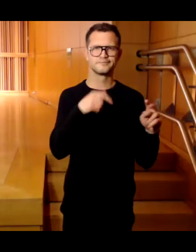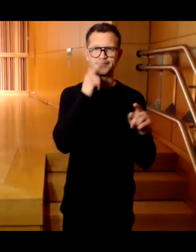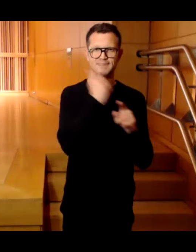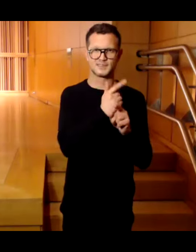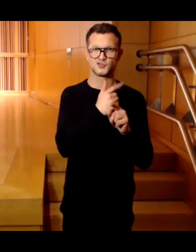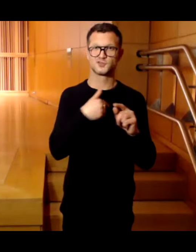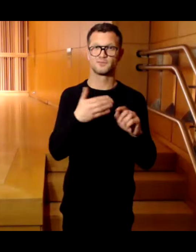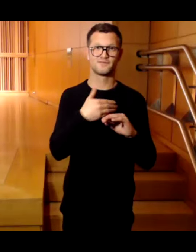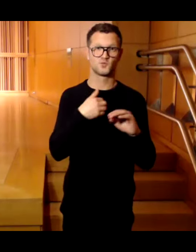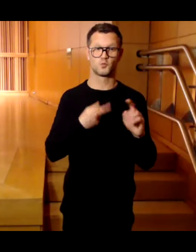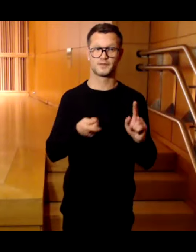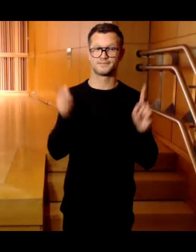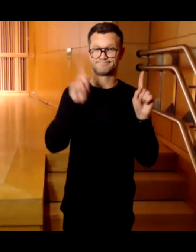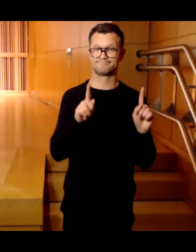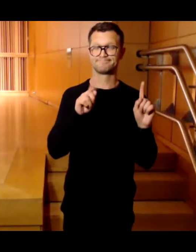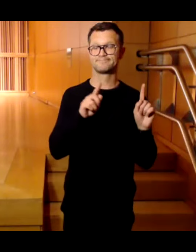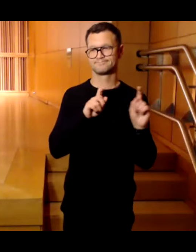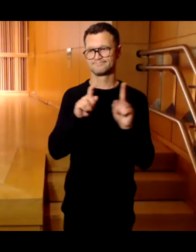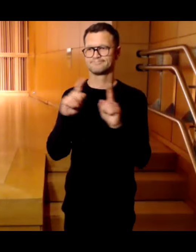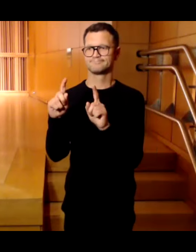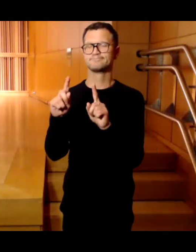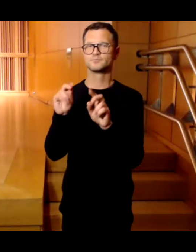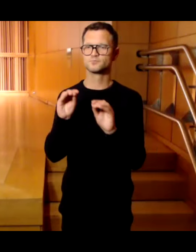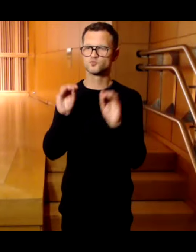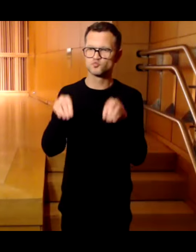Walk to the coffin, and kissed the box in which our father would.